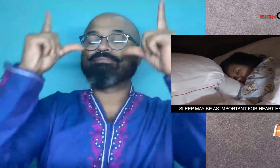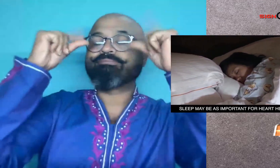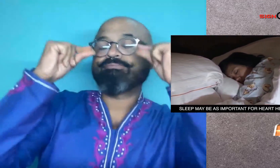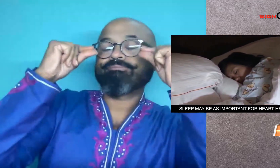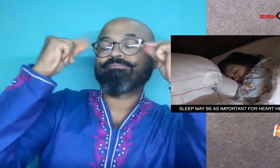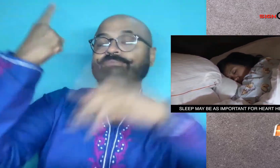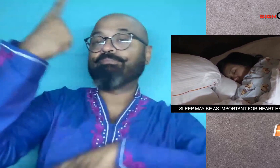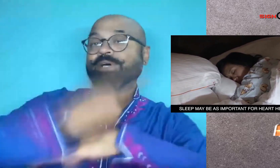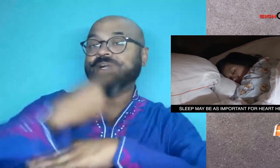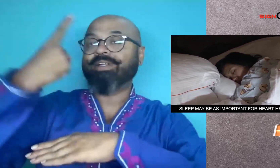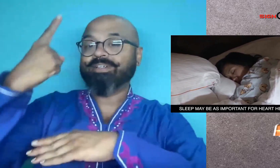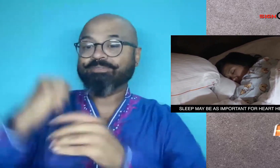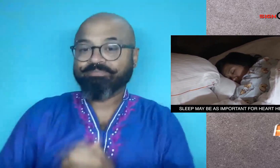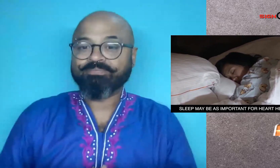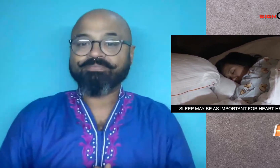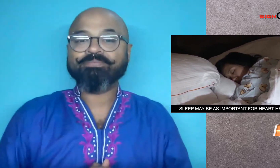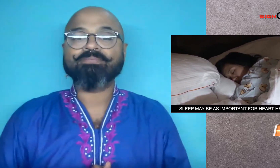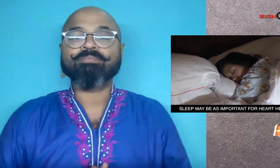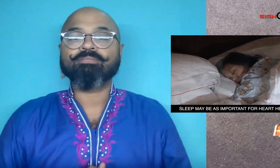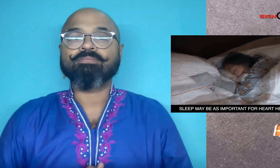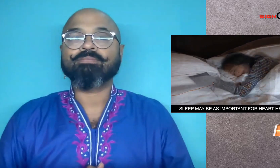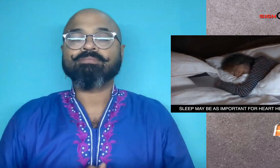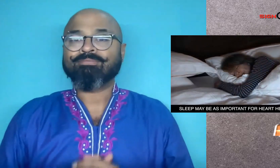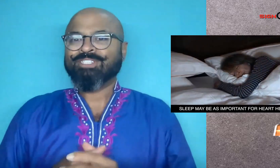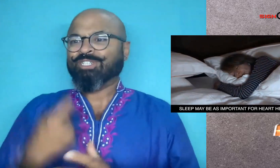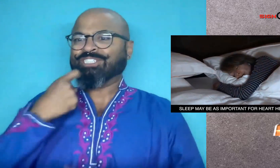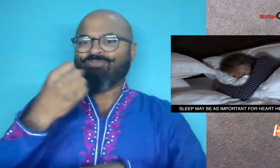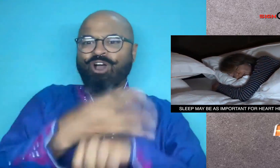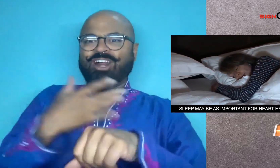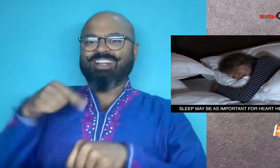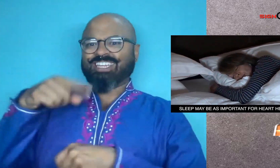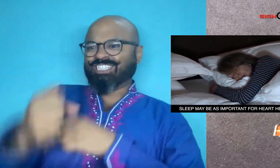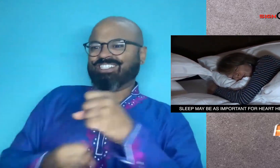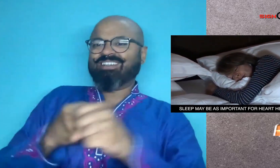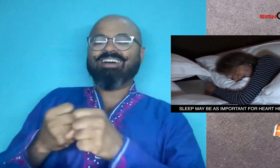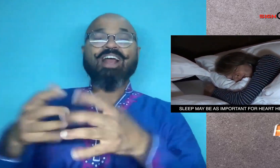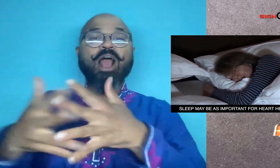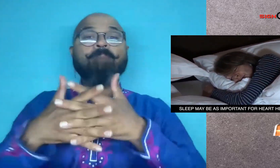The centers for disease control and prevention recommends adults get at least seven-hours